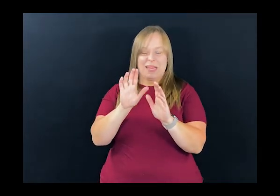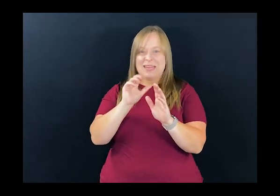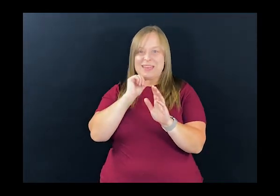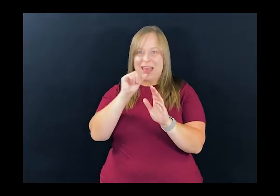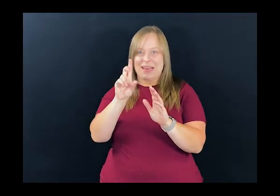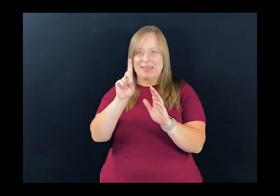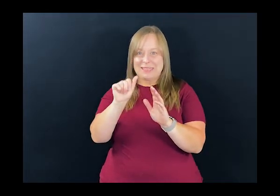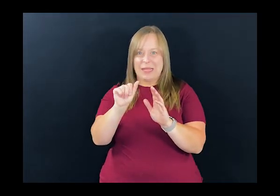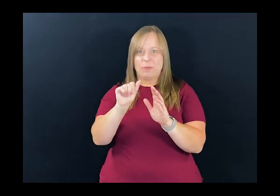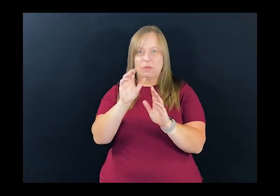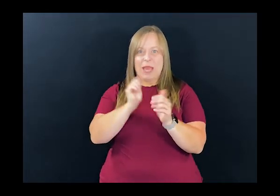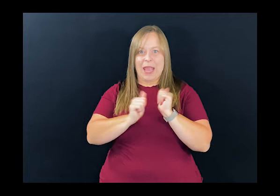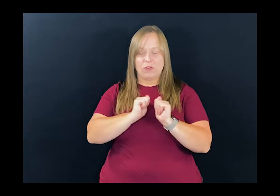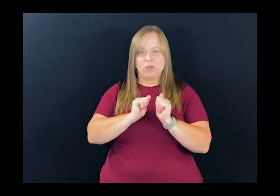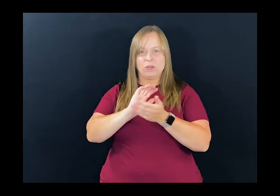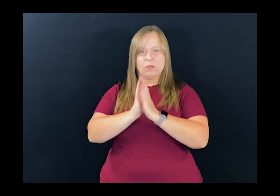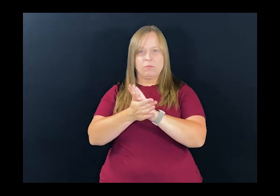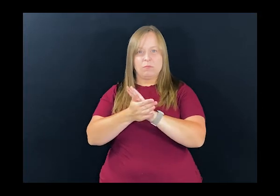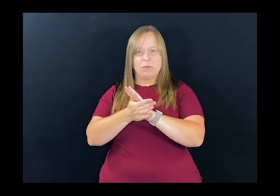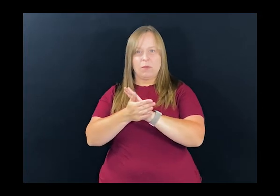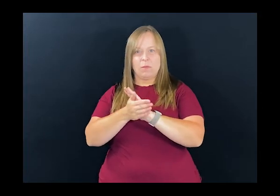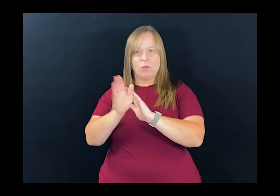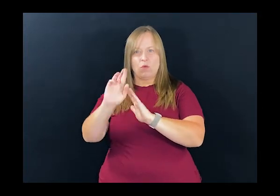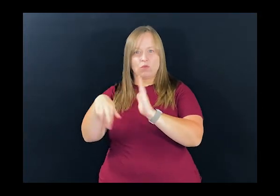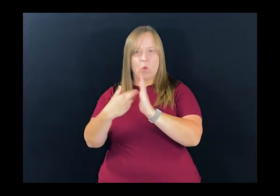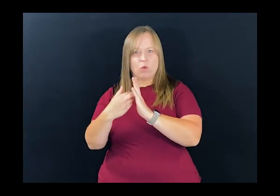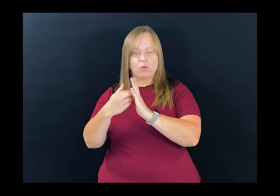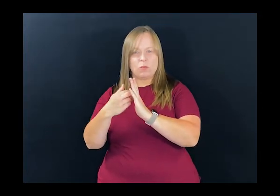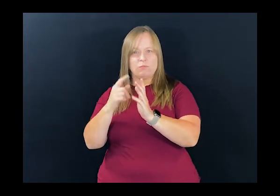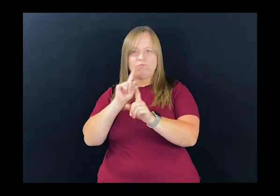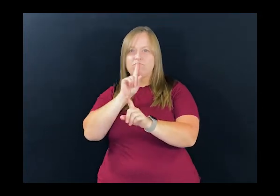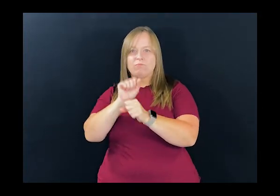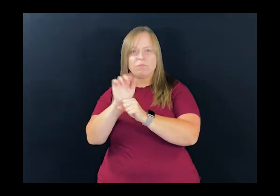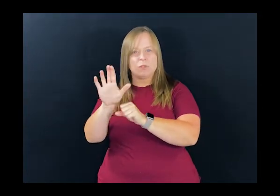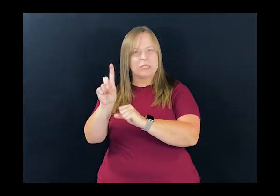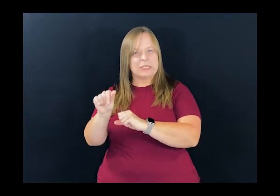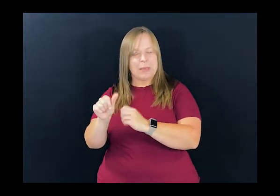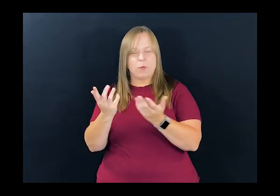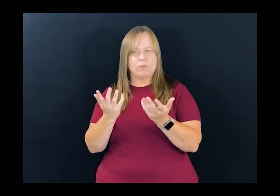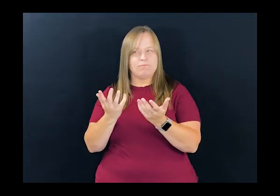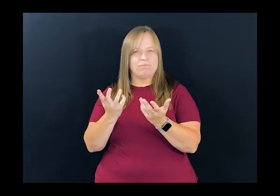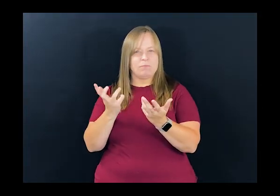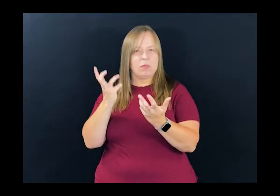to play disabled roles. [Katrin] And so a lot of what you're talking about